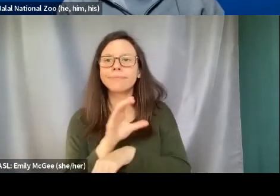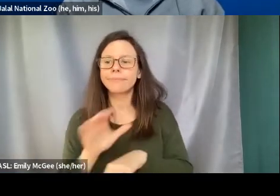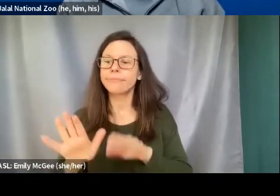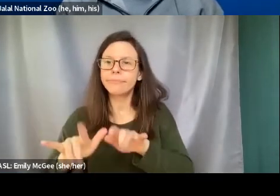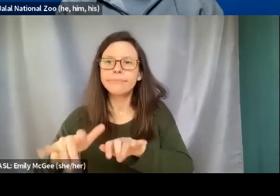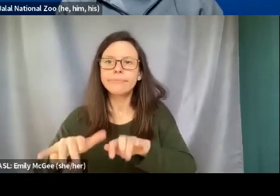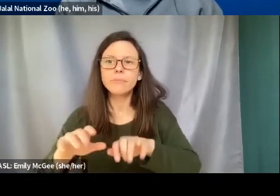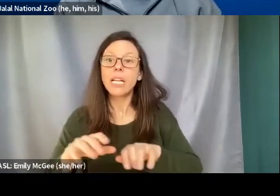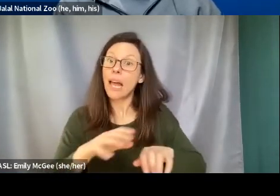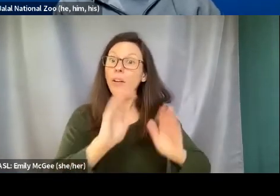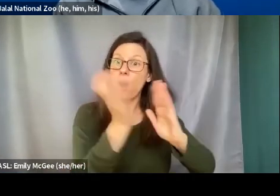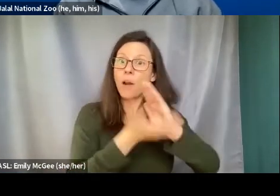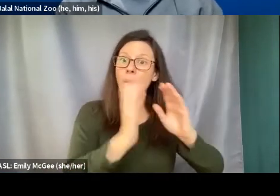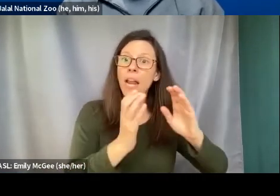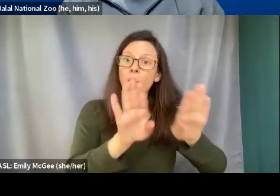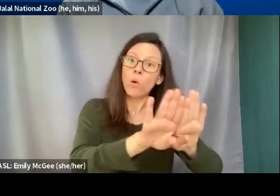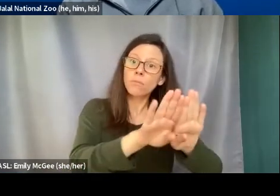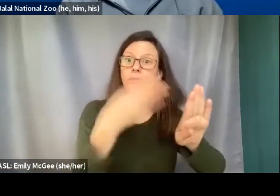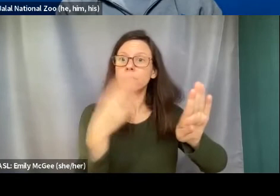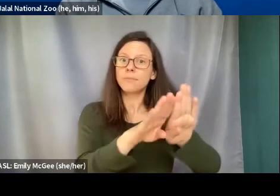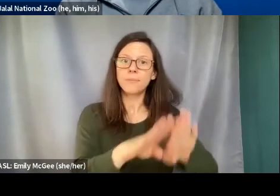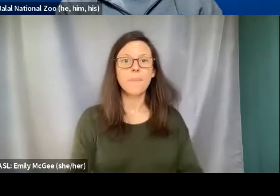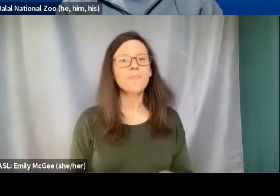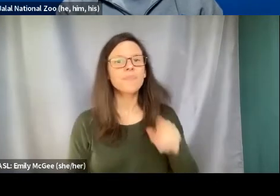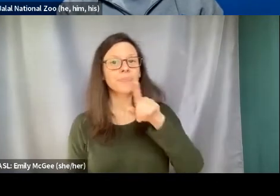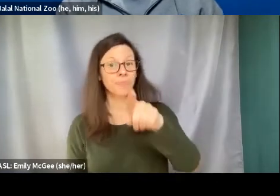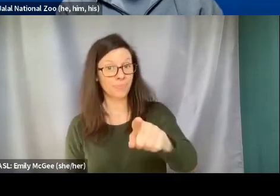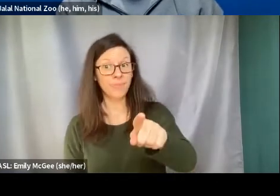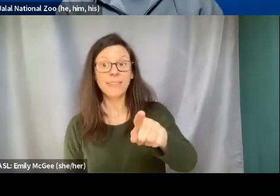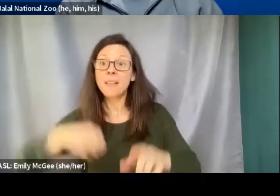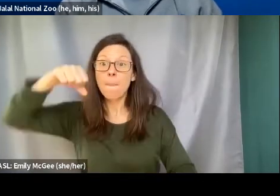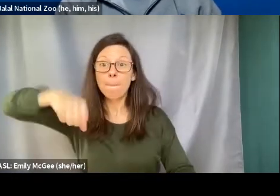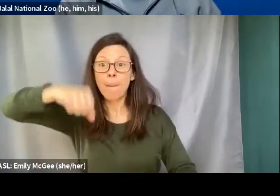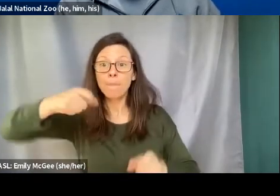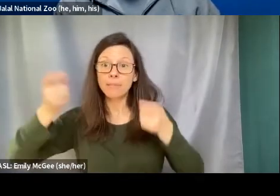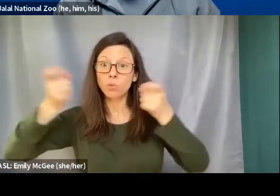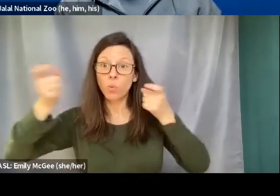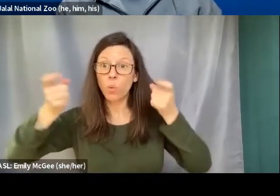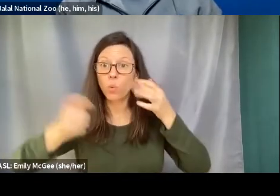an example of uh one of the pump controls, you know, instead of going down flipping a breaker